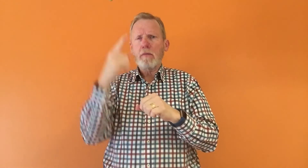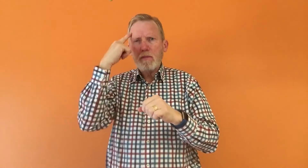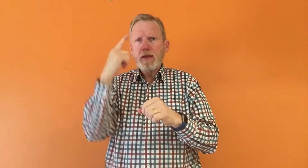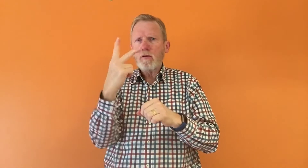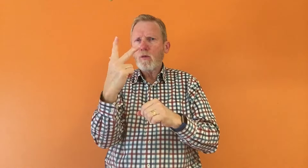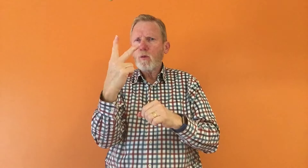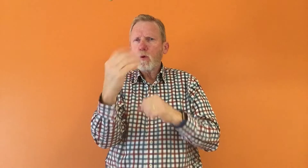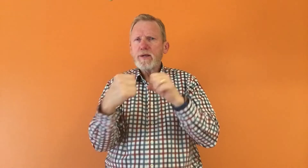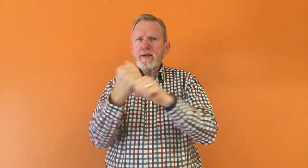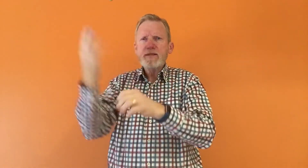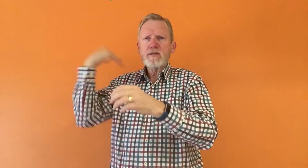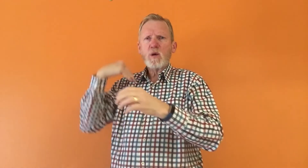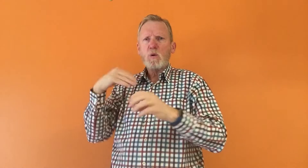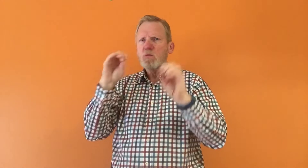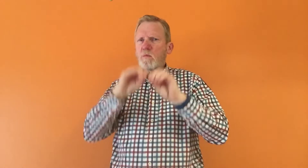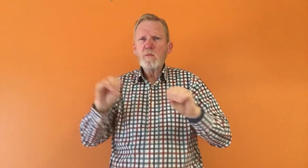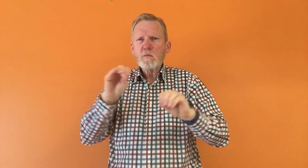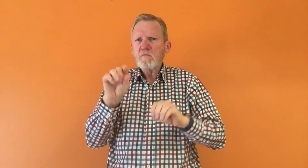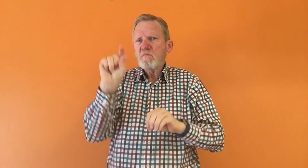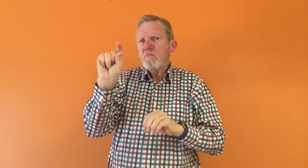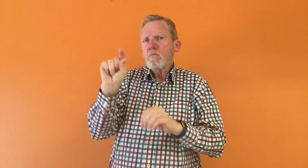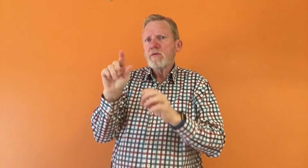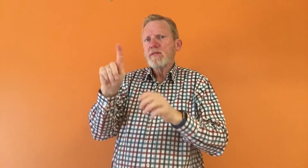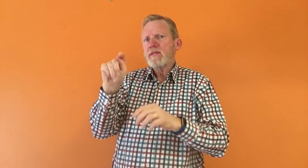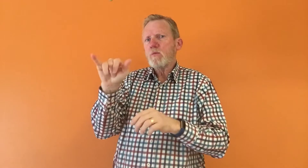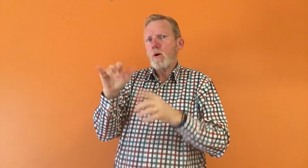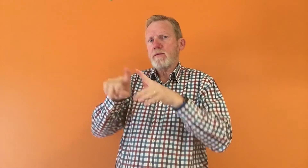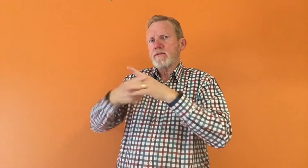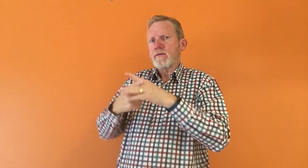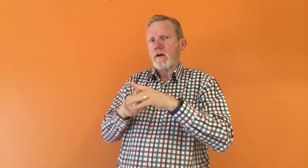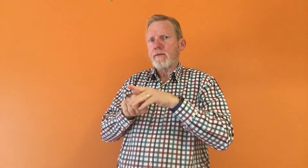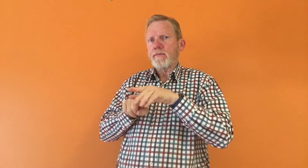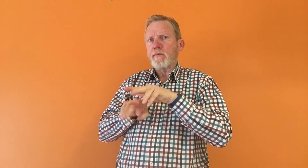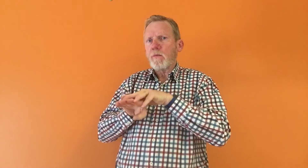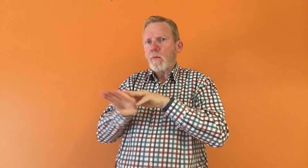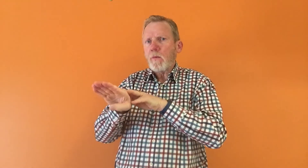Twenty years ago, it started with small things such as TTY.